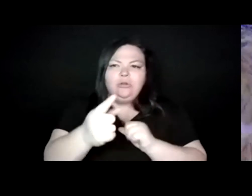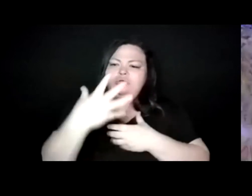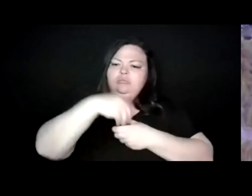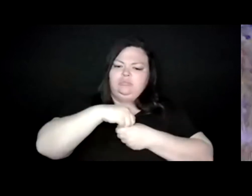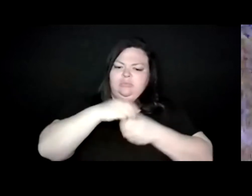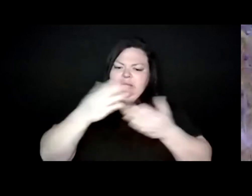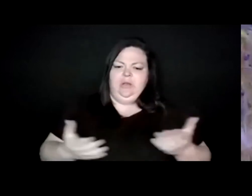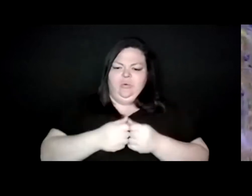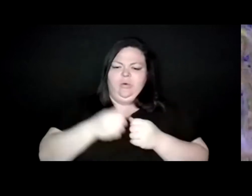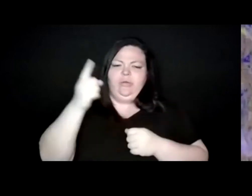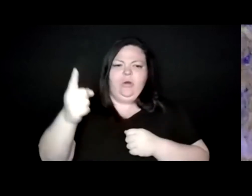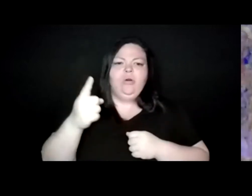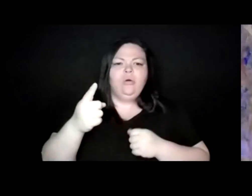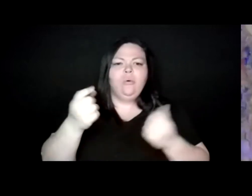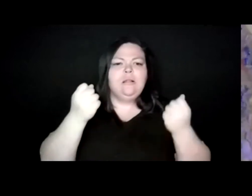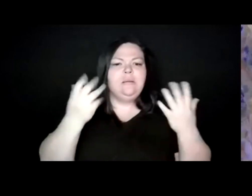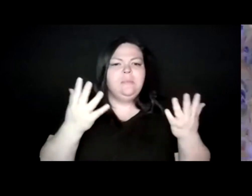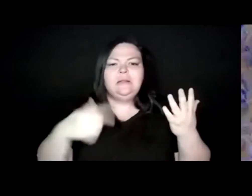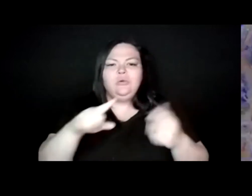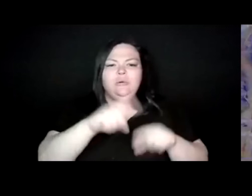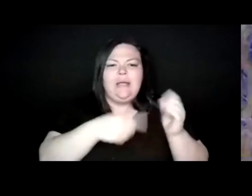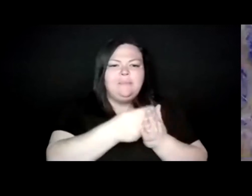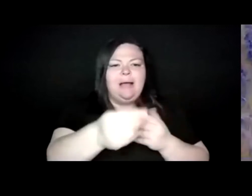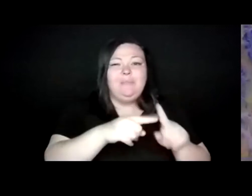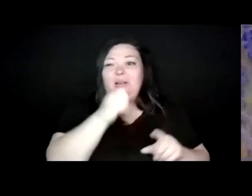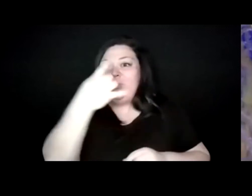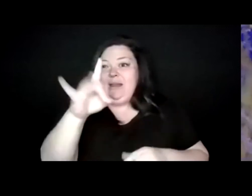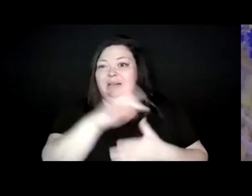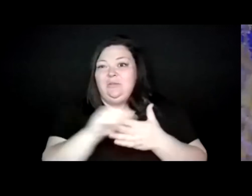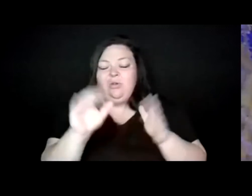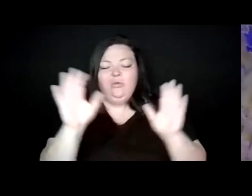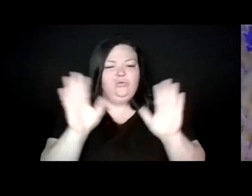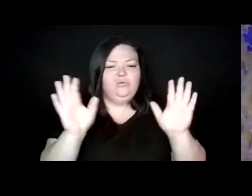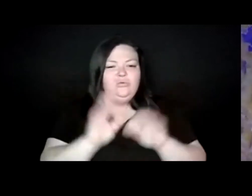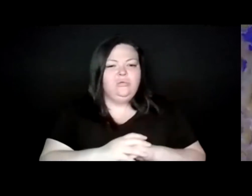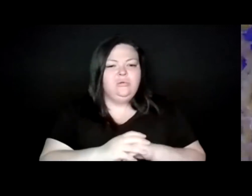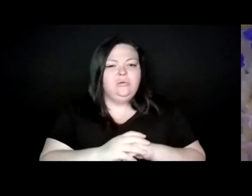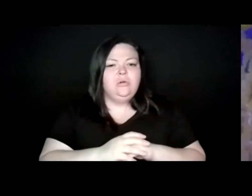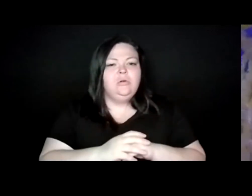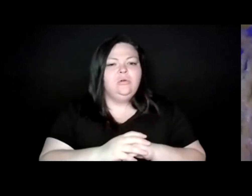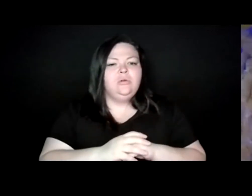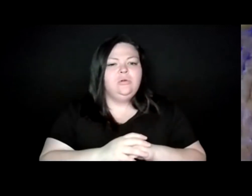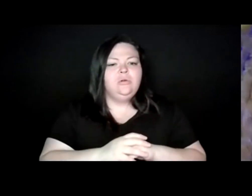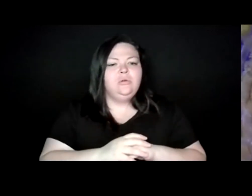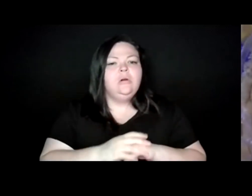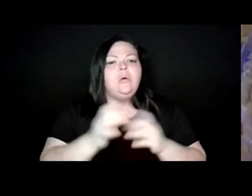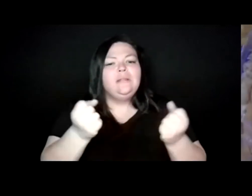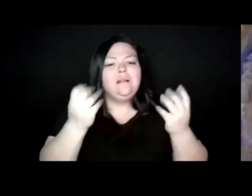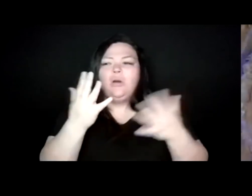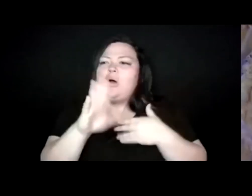the san miguels that you can now buy (but not for $18, sino ka ba?), with the tuyô at dilis, it all comes back to you.//